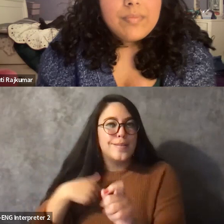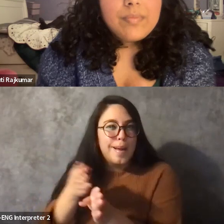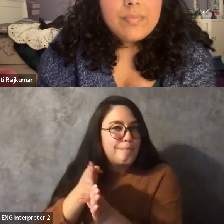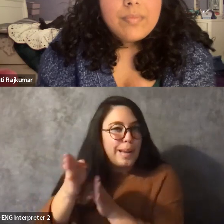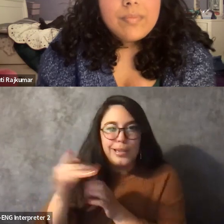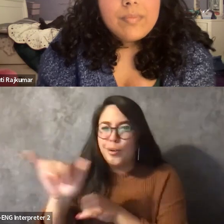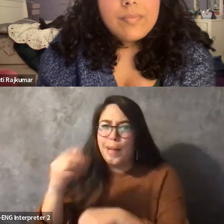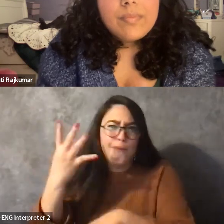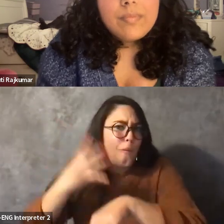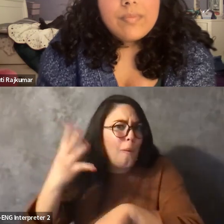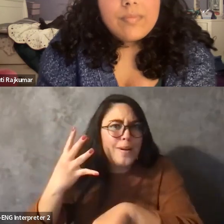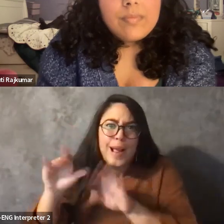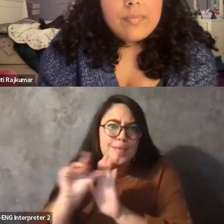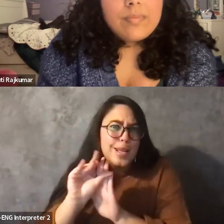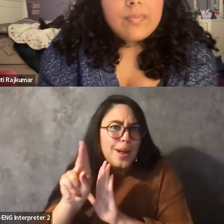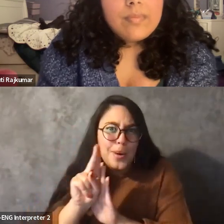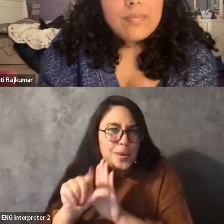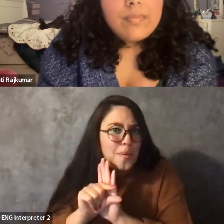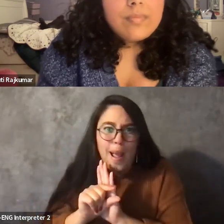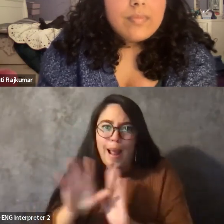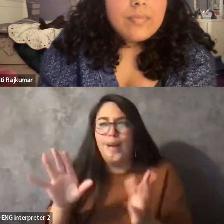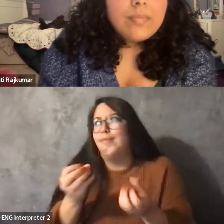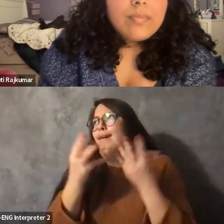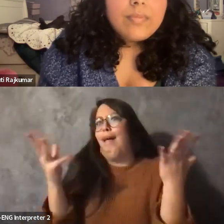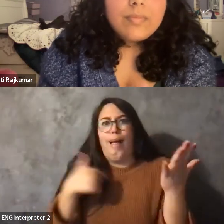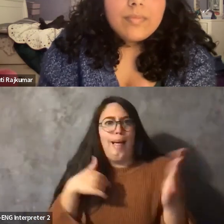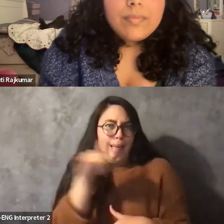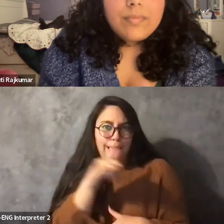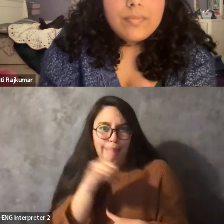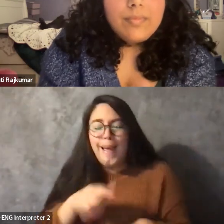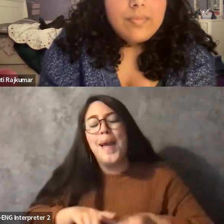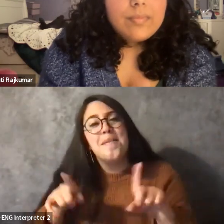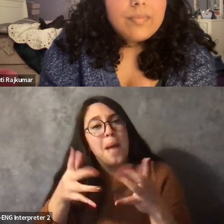I was a mess. But I want to talk about you and your future career aspirations,